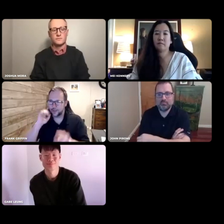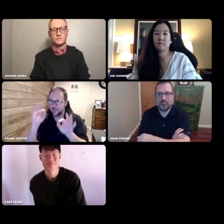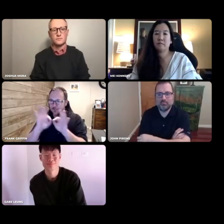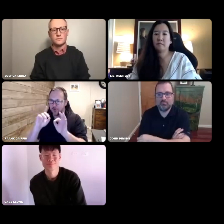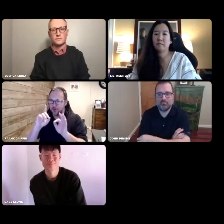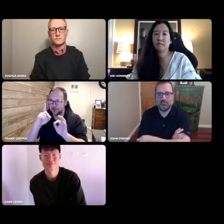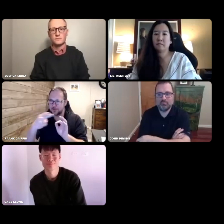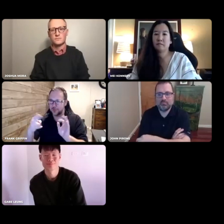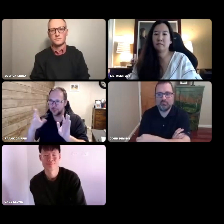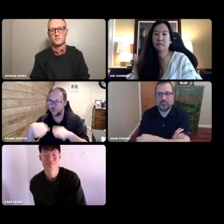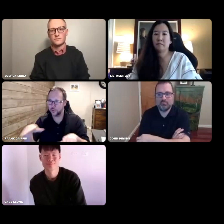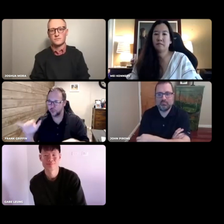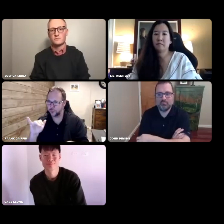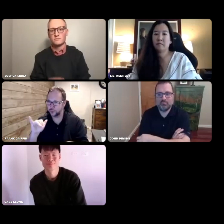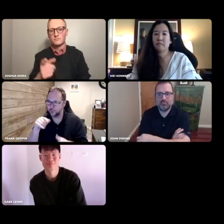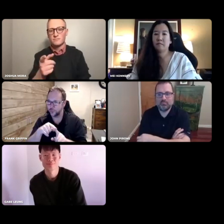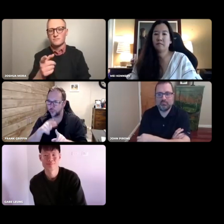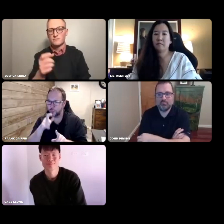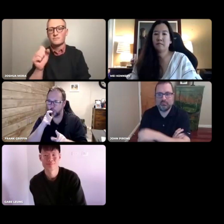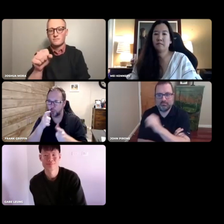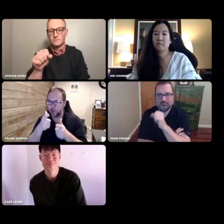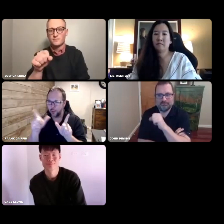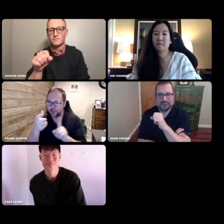It's an ongoing discussion.